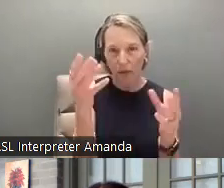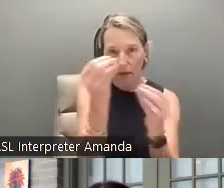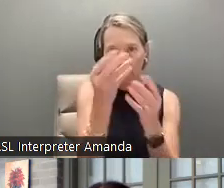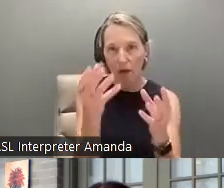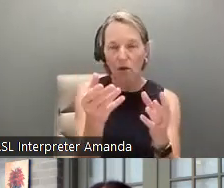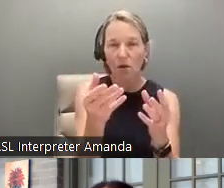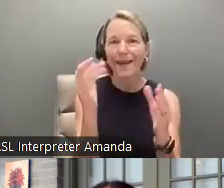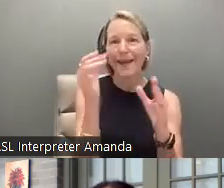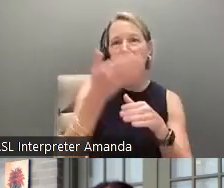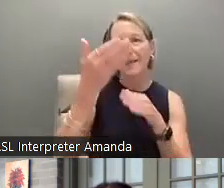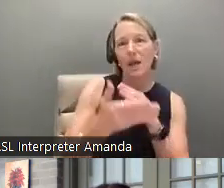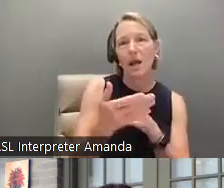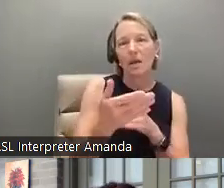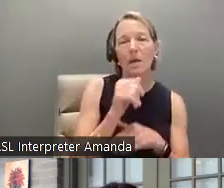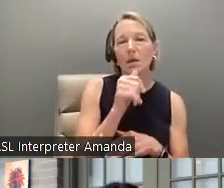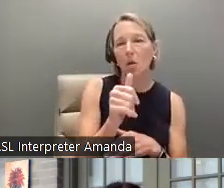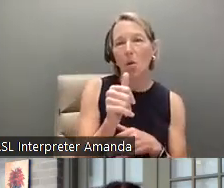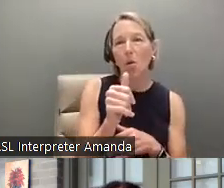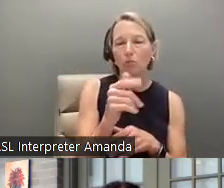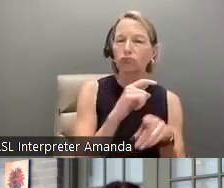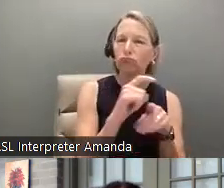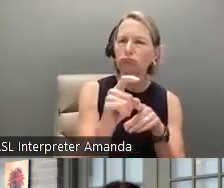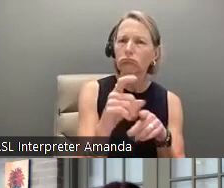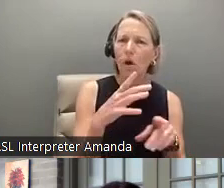you at the end but please don't hesitate to call us for any personal questions